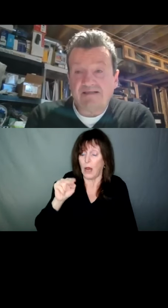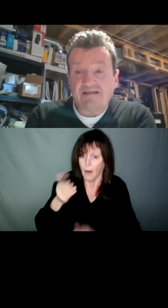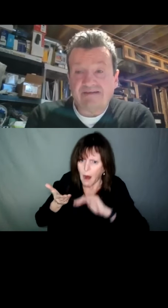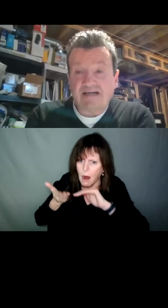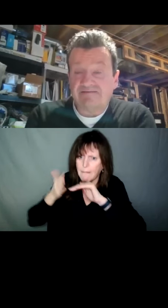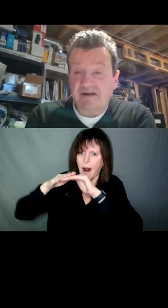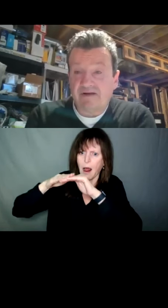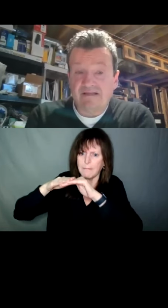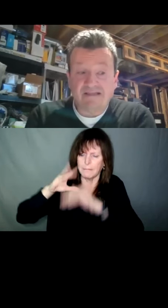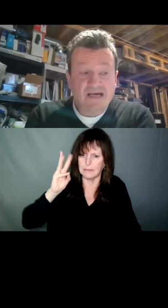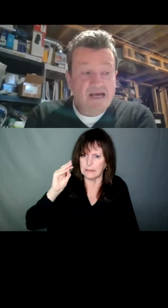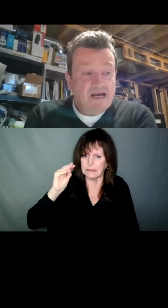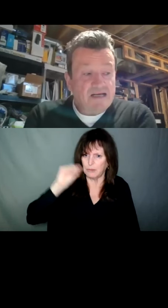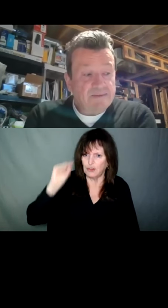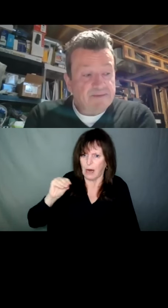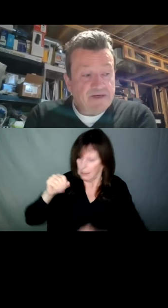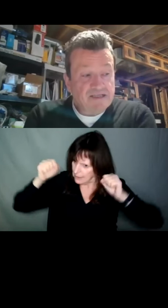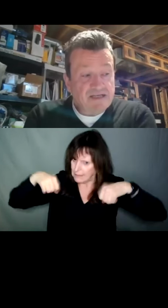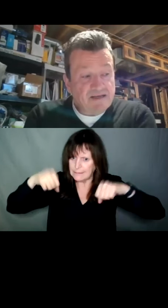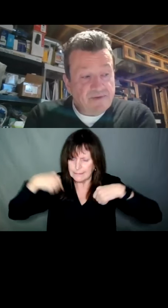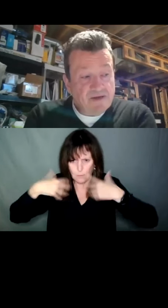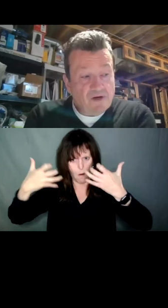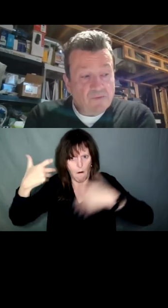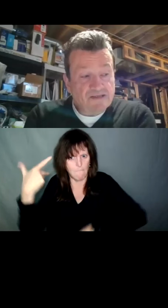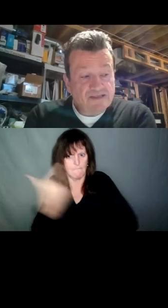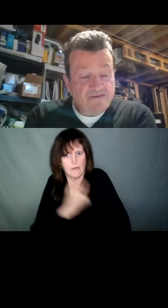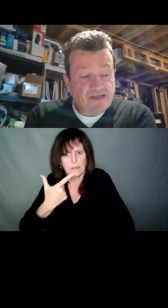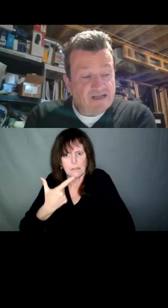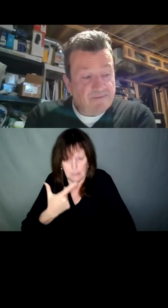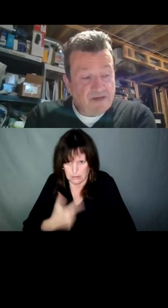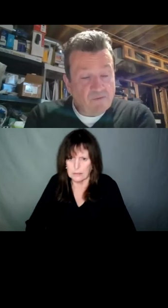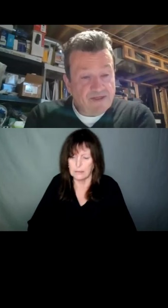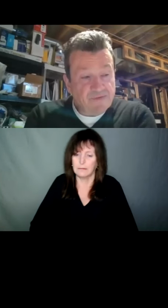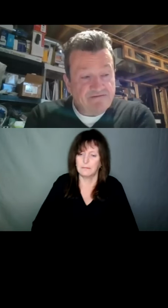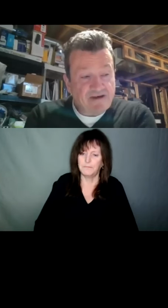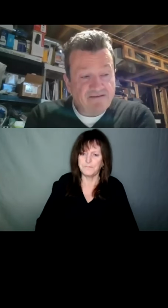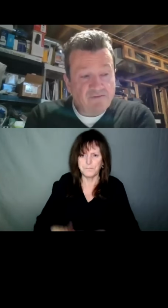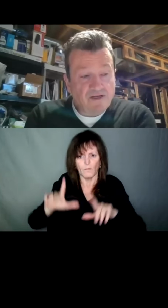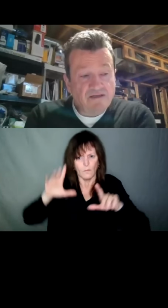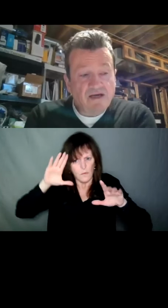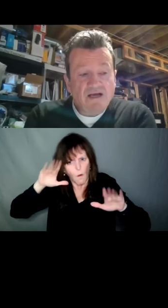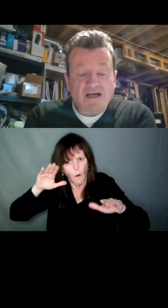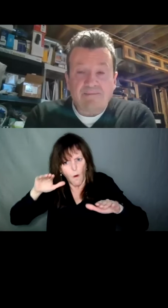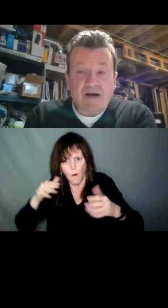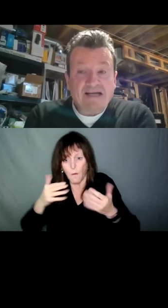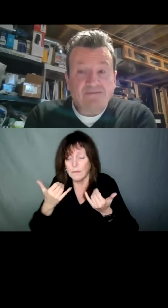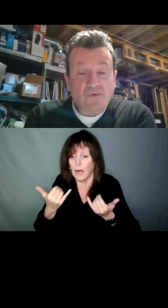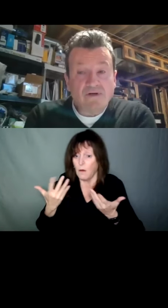said they would get vaccinated . In January, they were up to a whopping 60% .